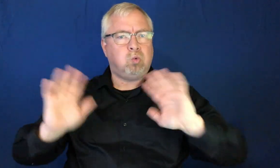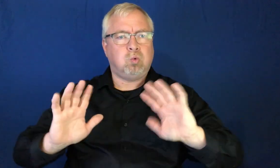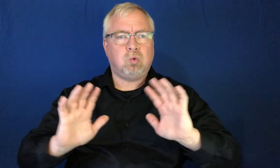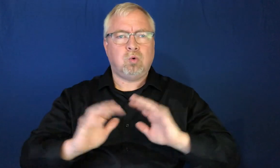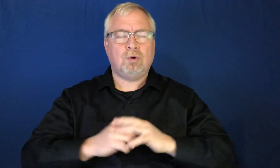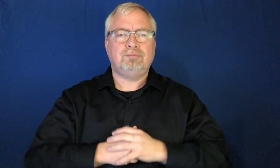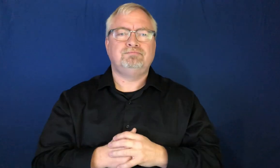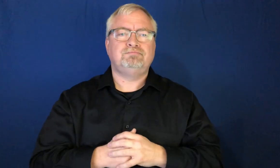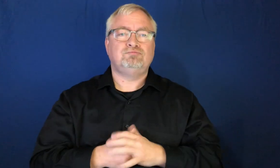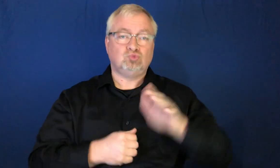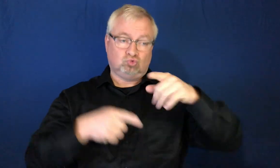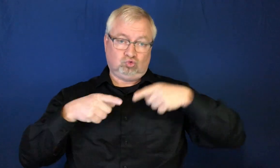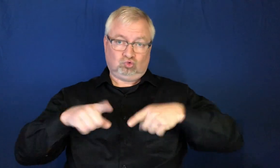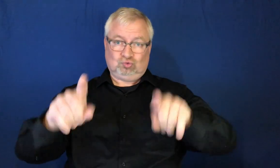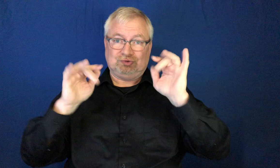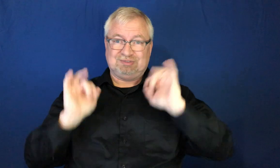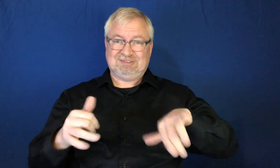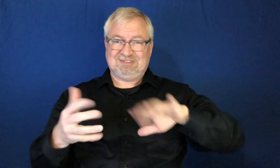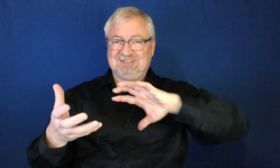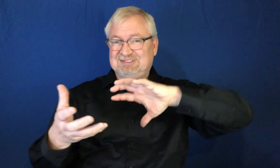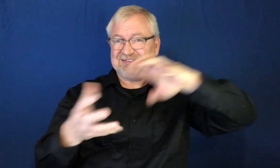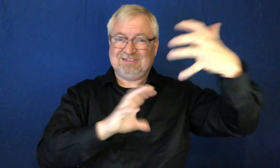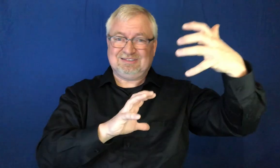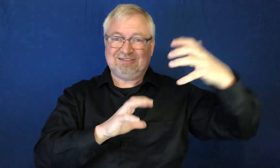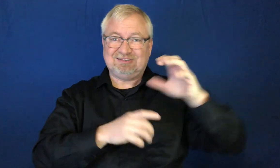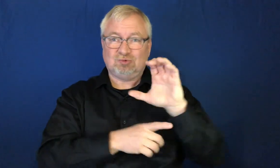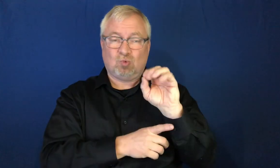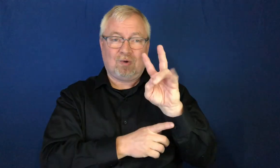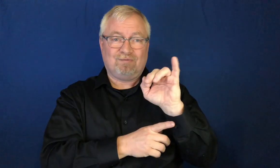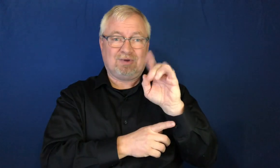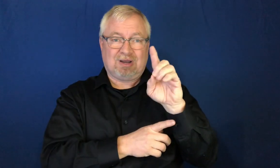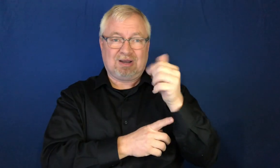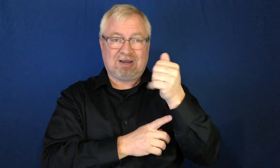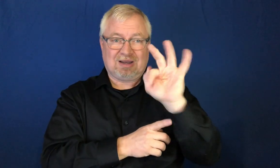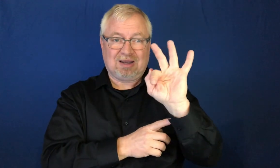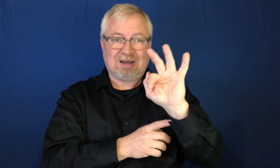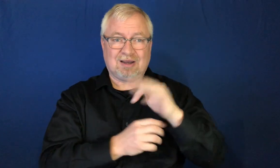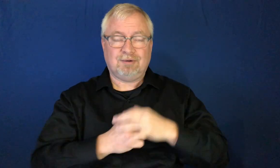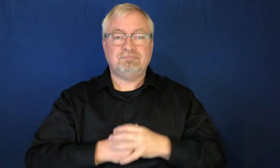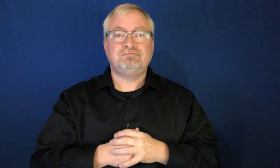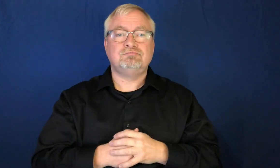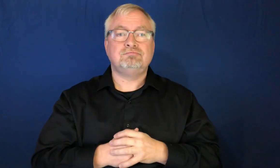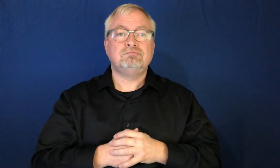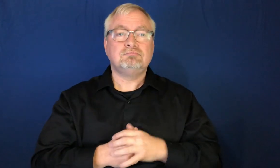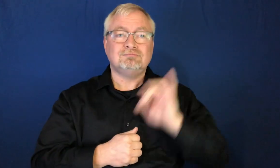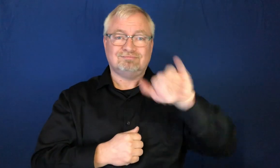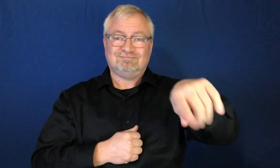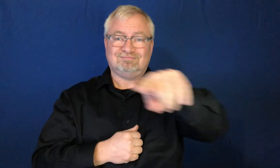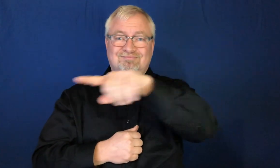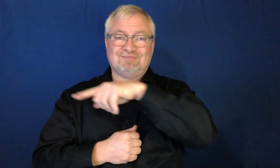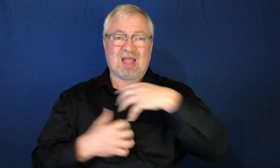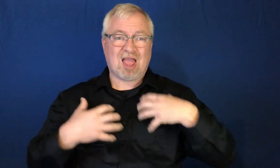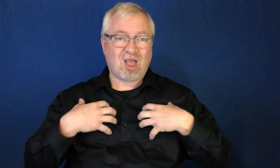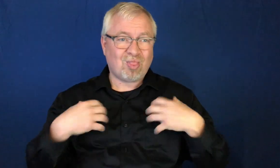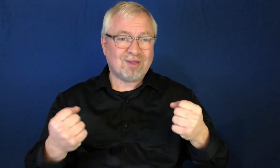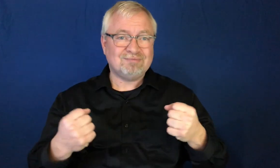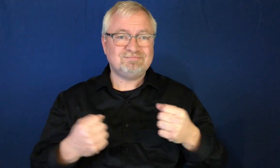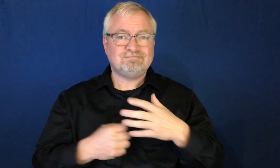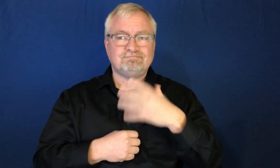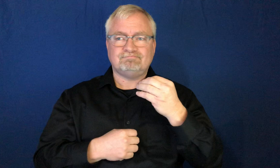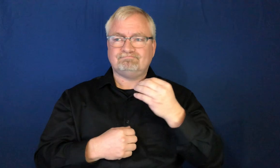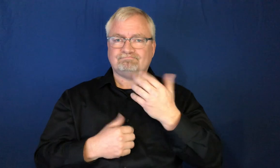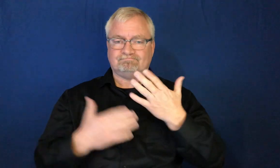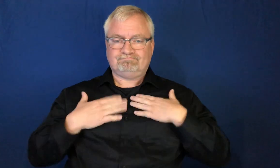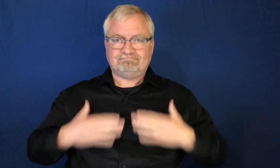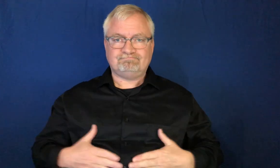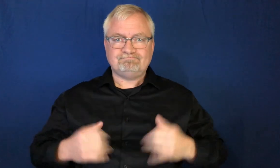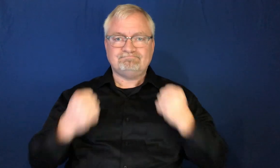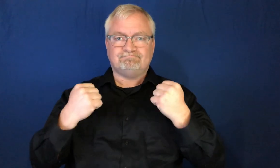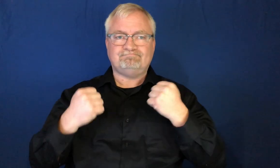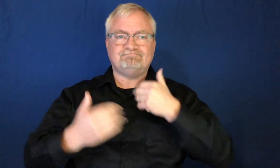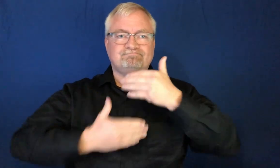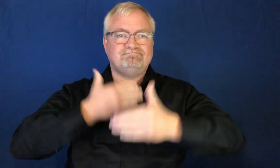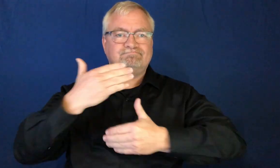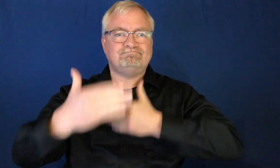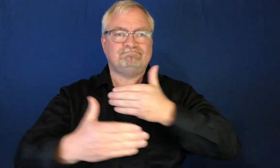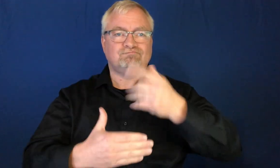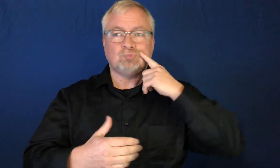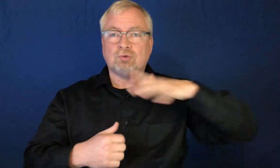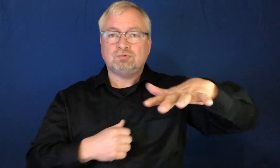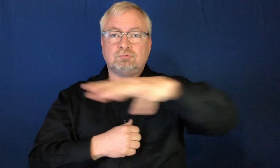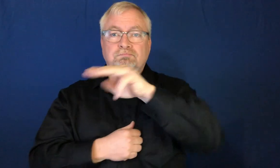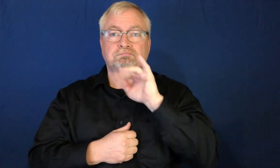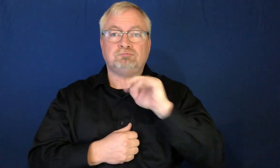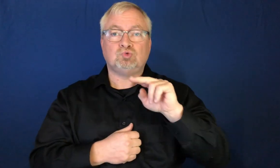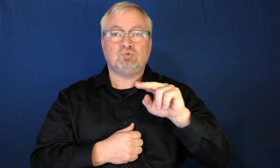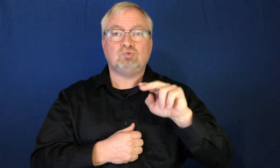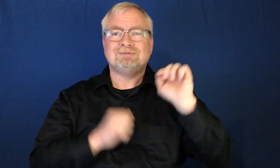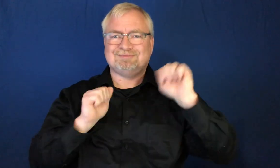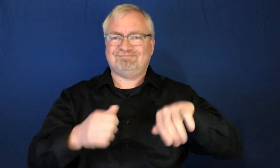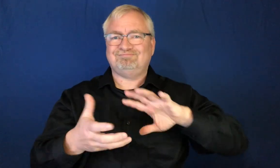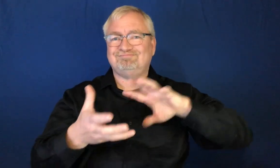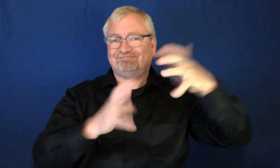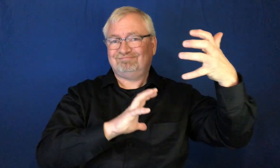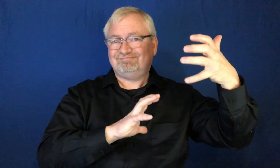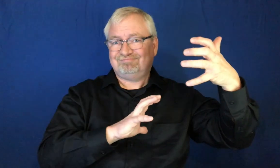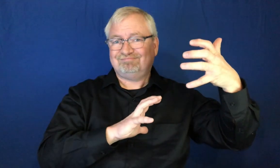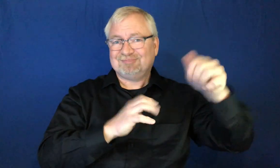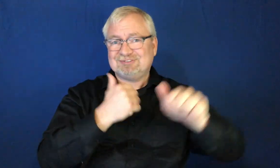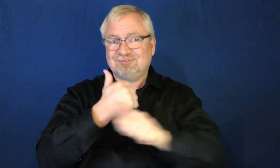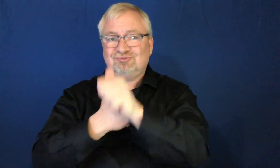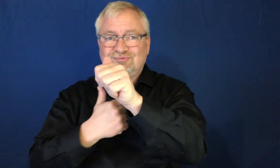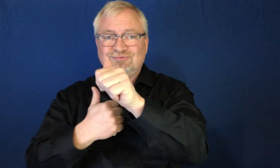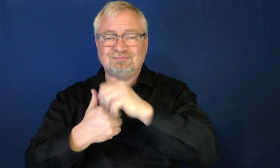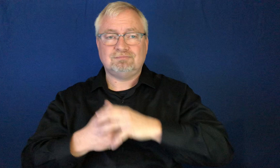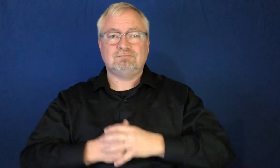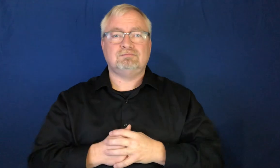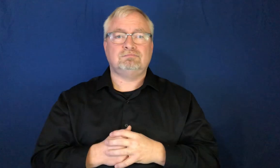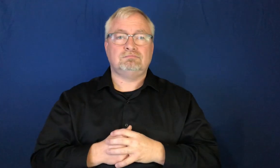during the COVID-19 pandemic, this loss endangers the health and well-being of all Minnesotans.